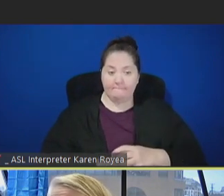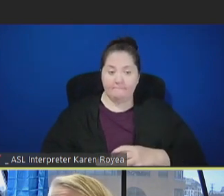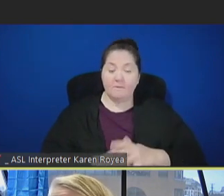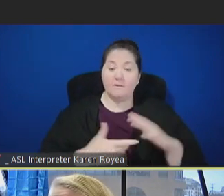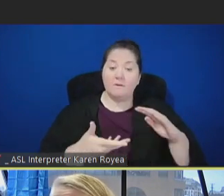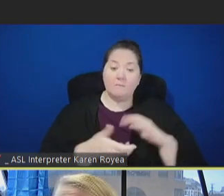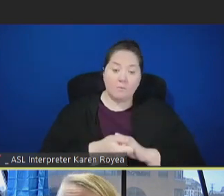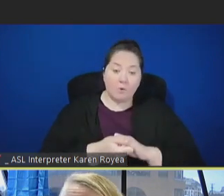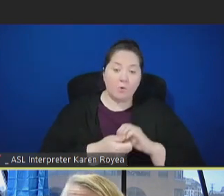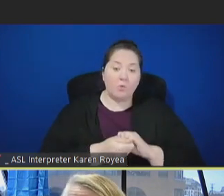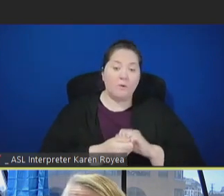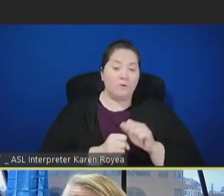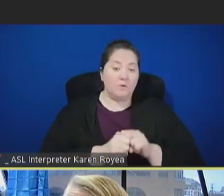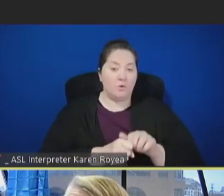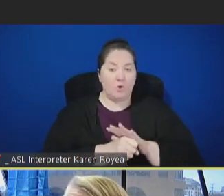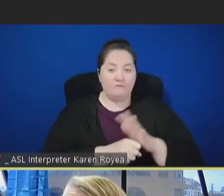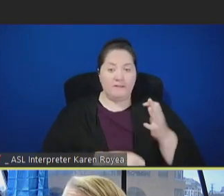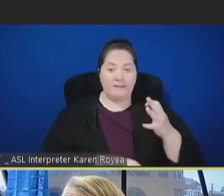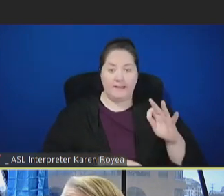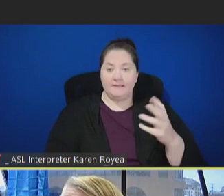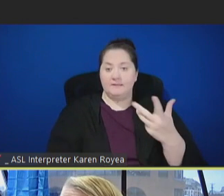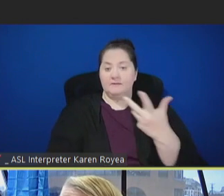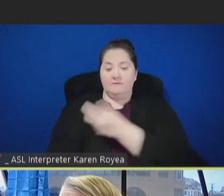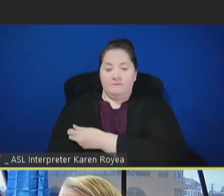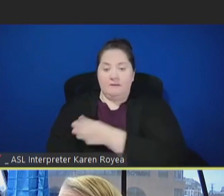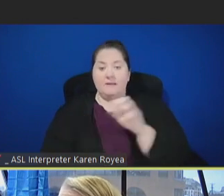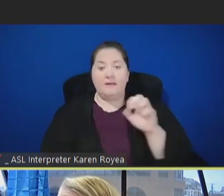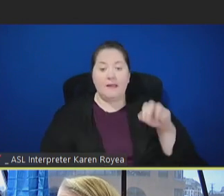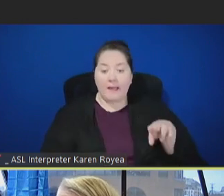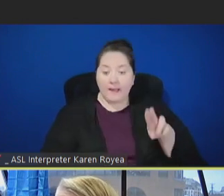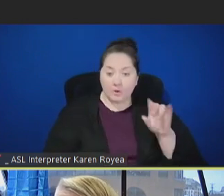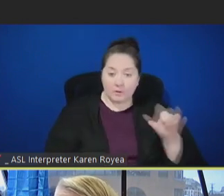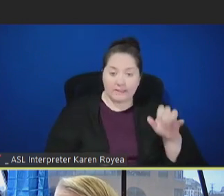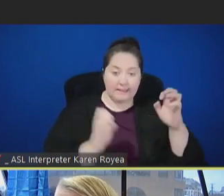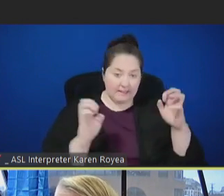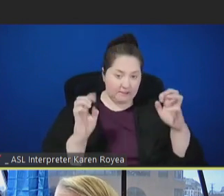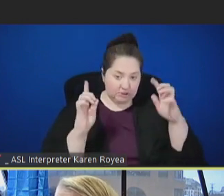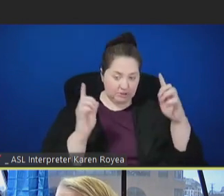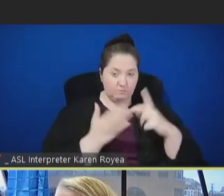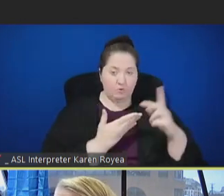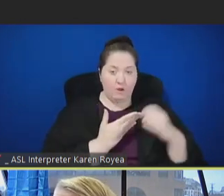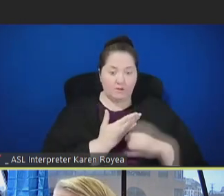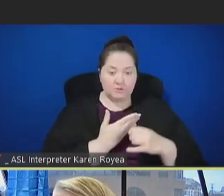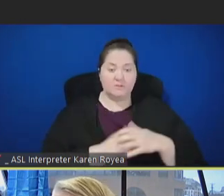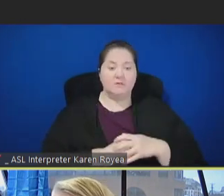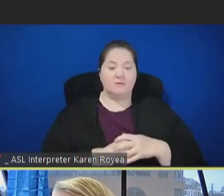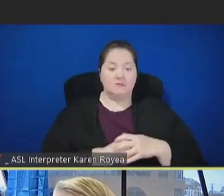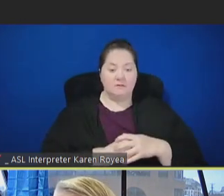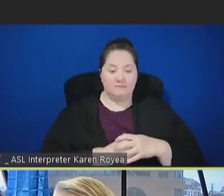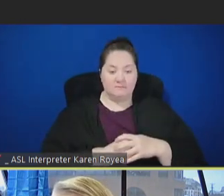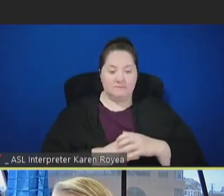the COVID-19 Vaccine Equity and Education Project, or CBEEP, AIM conducted a media